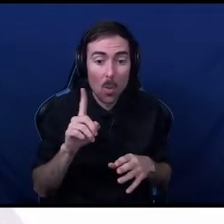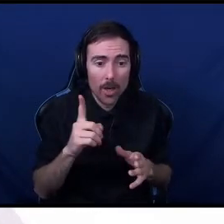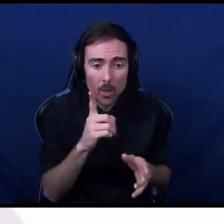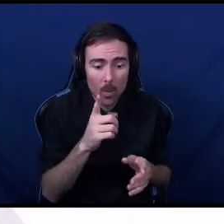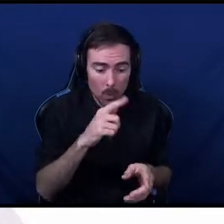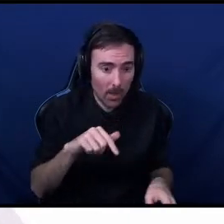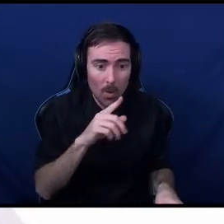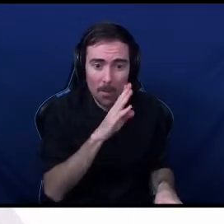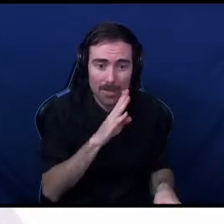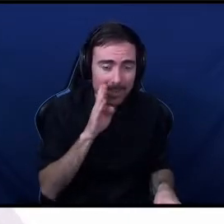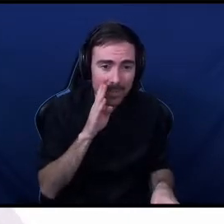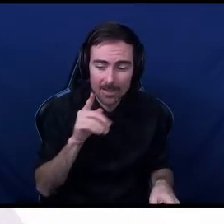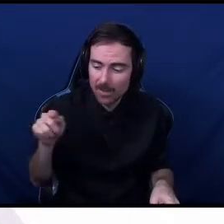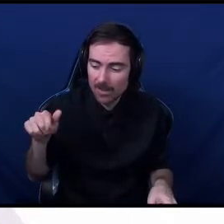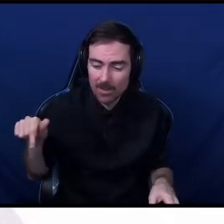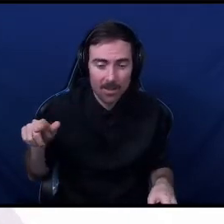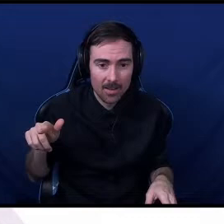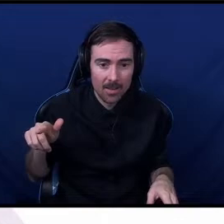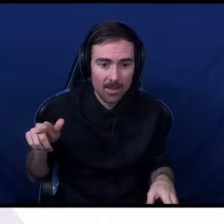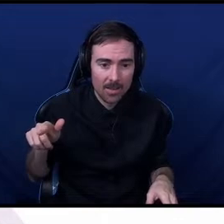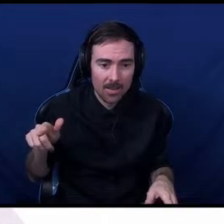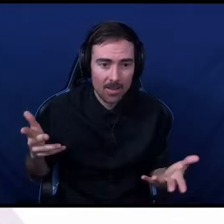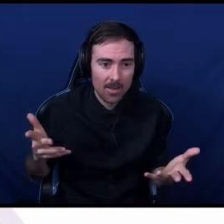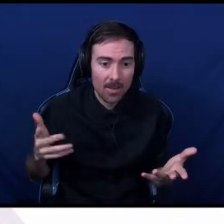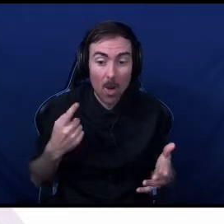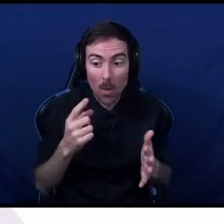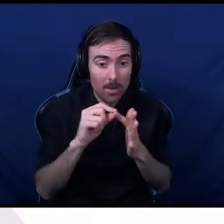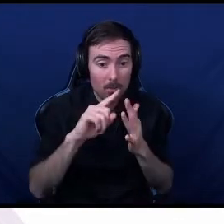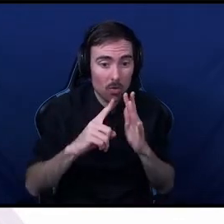And one of the projects I worked on in recent years, Pete you